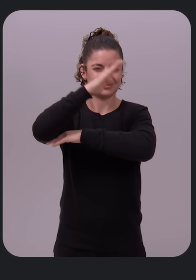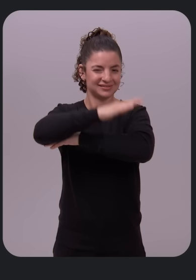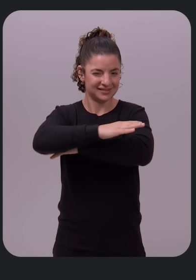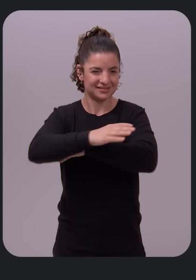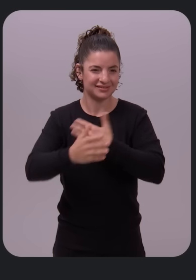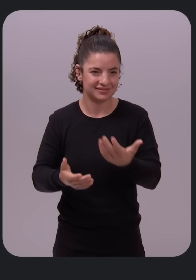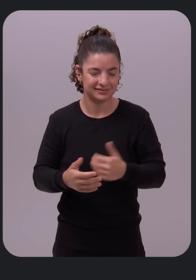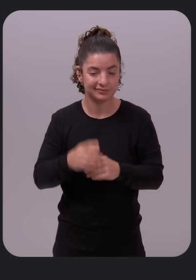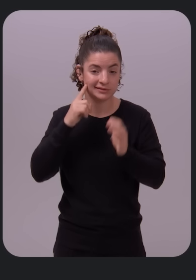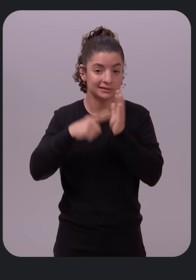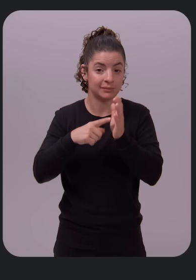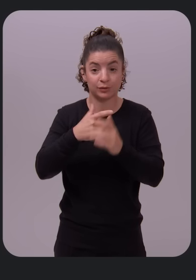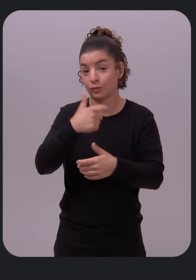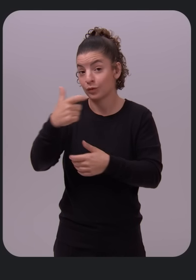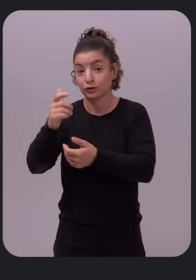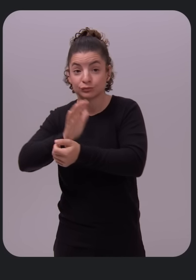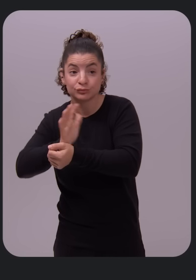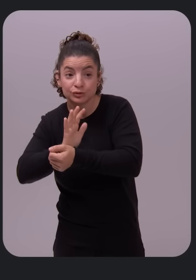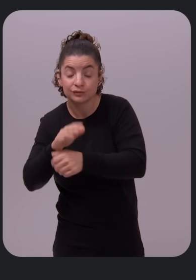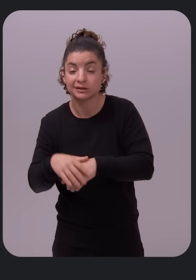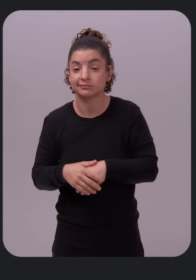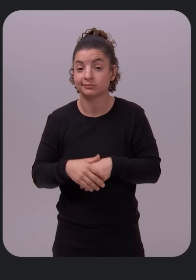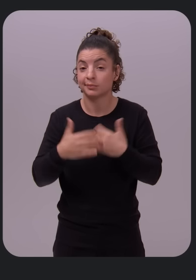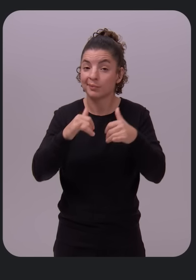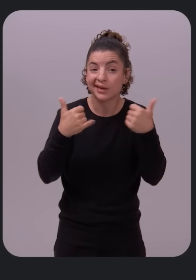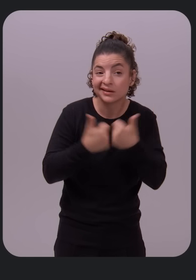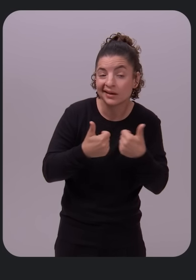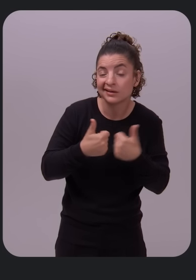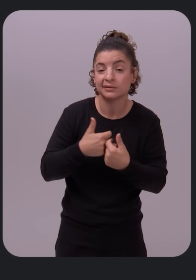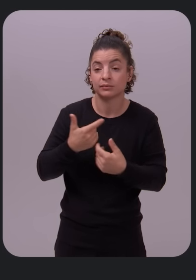For example, for watching movies, playing games,